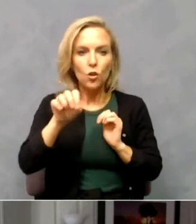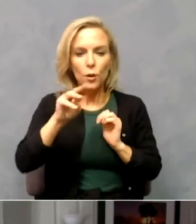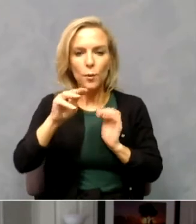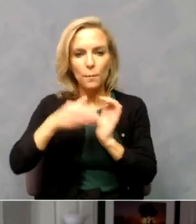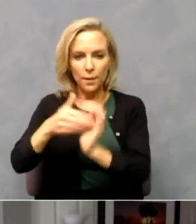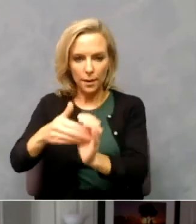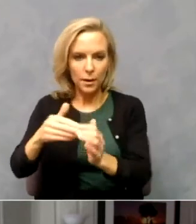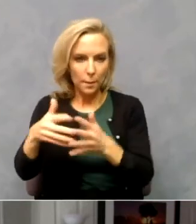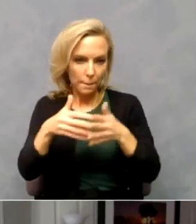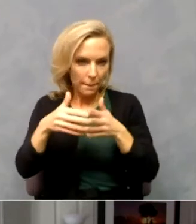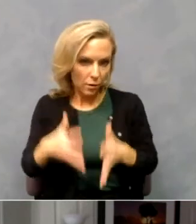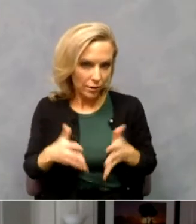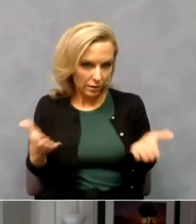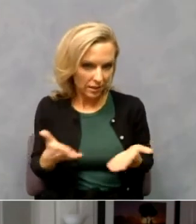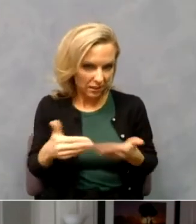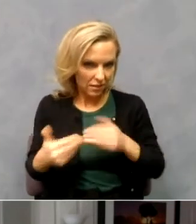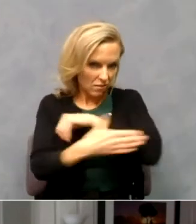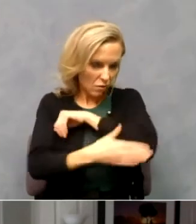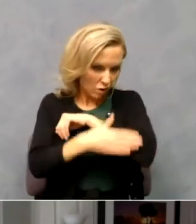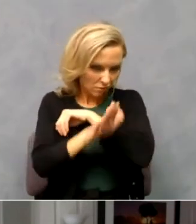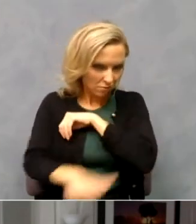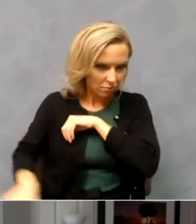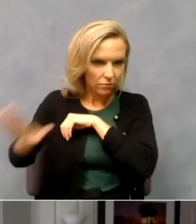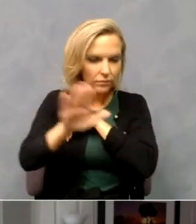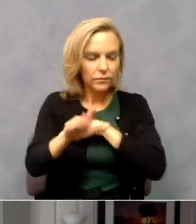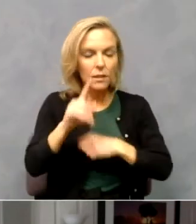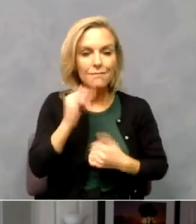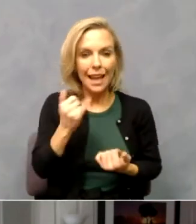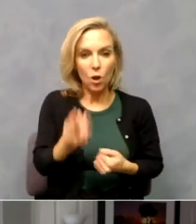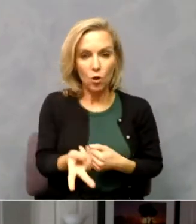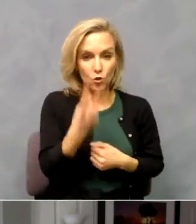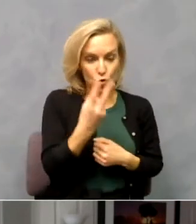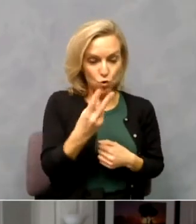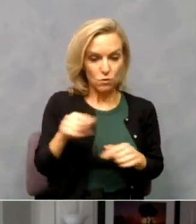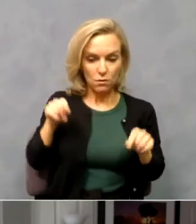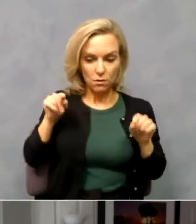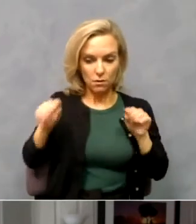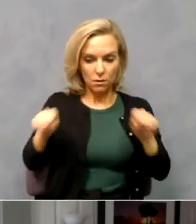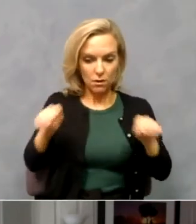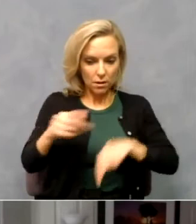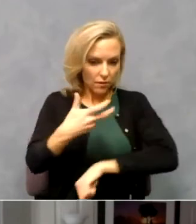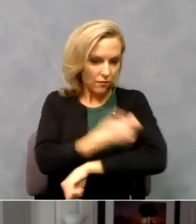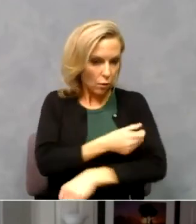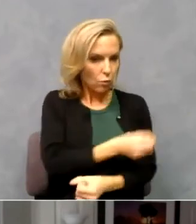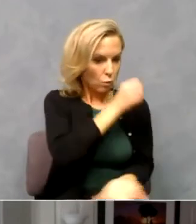country. We have to vaccines just recently approved for use. The Pfizer